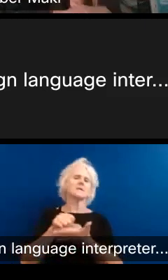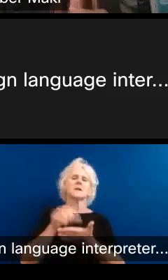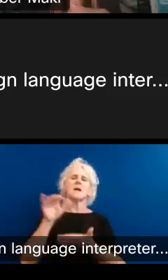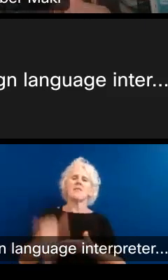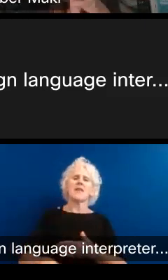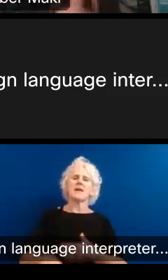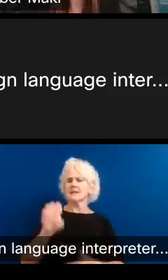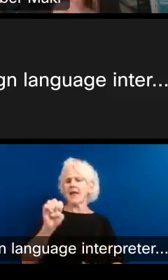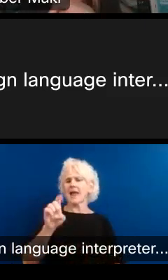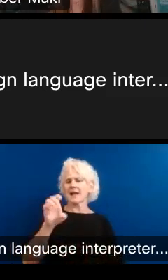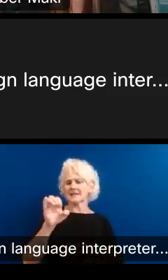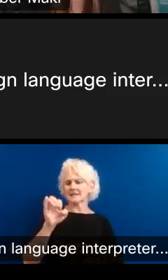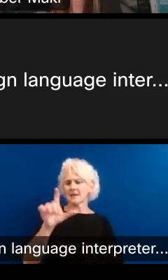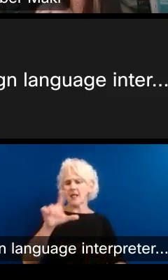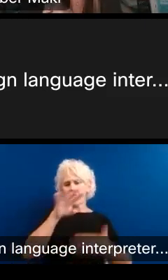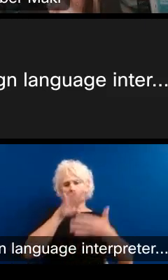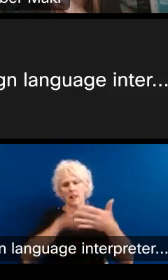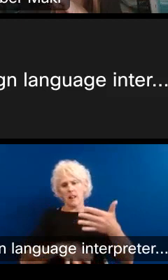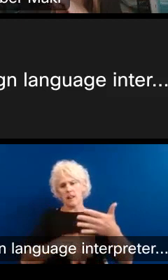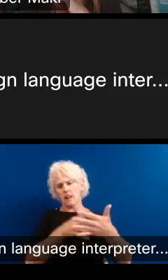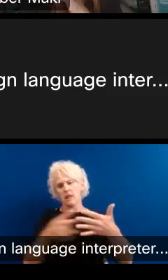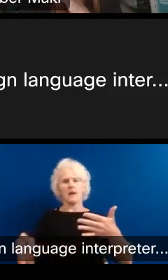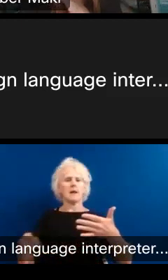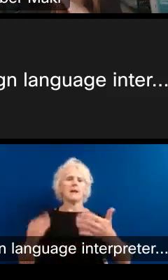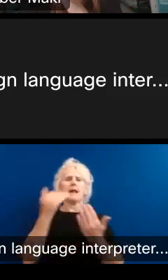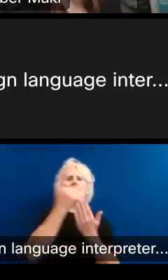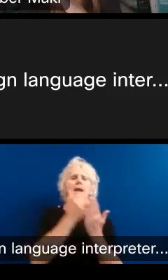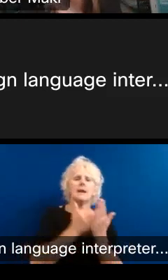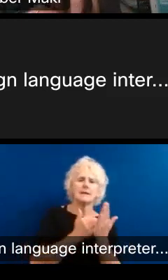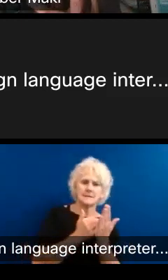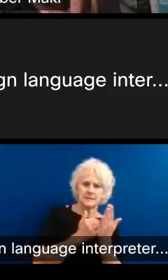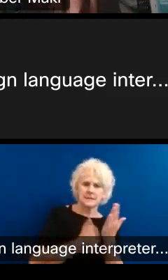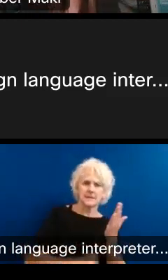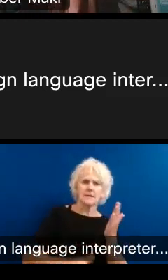a list of formally trained person centered plan facilitators around the whole state,